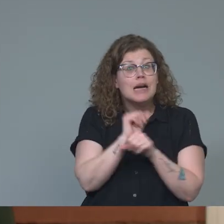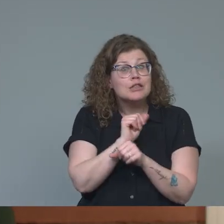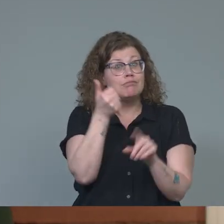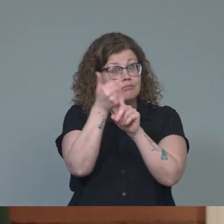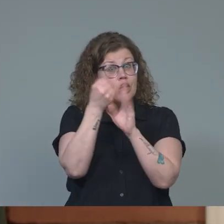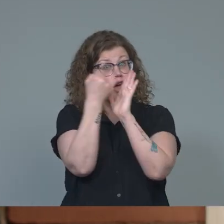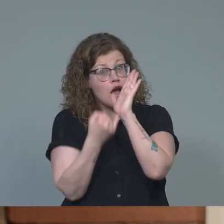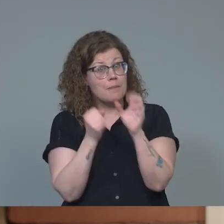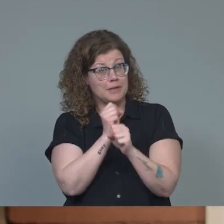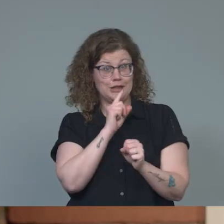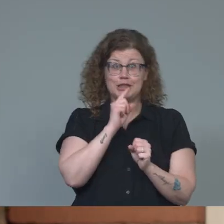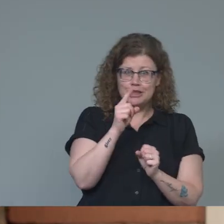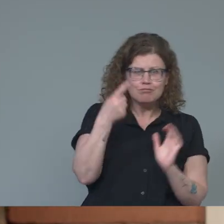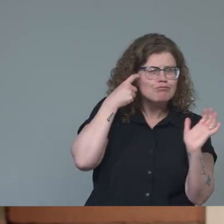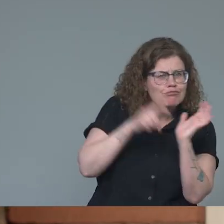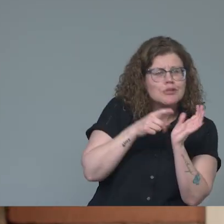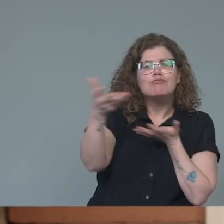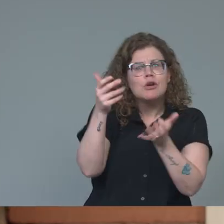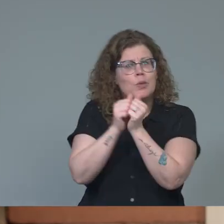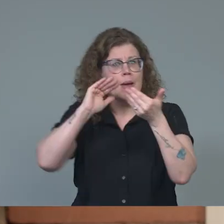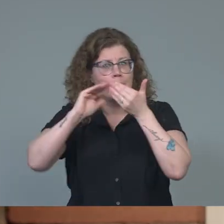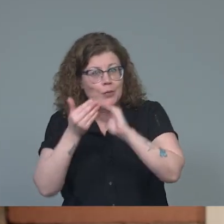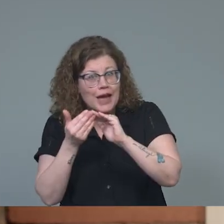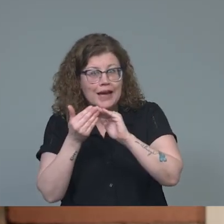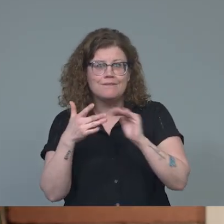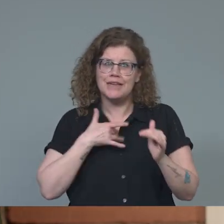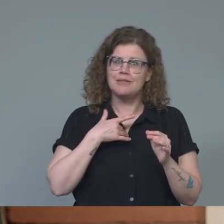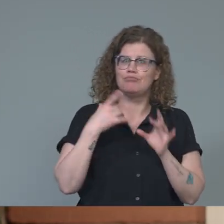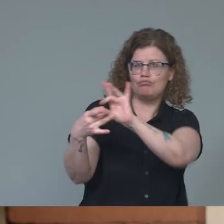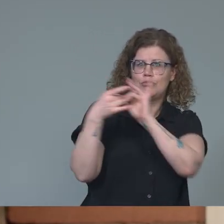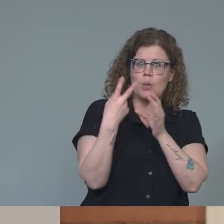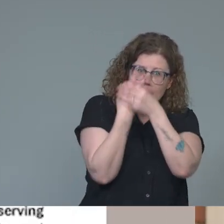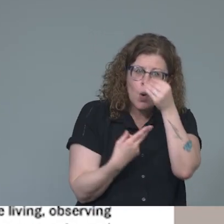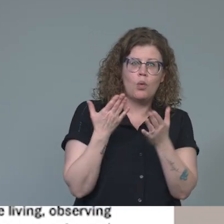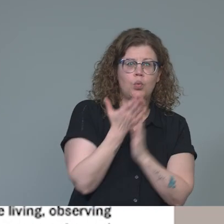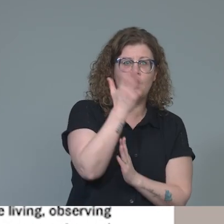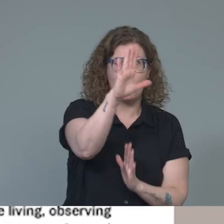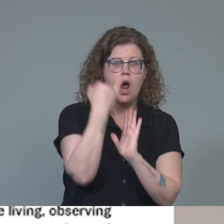artistic process. So maybe his arts ideas can give you some. He talks about workshops. He talks about